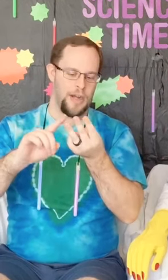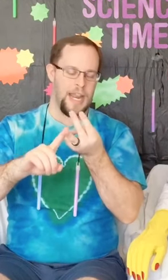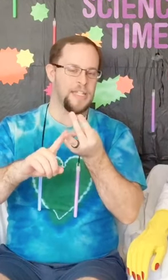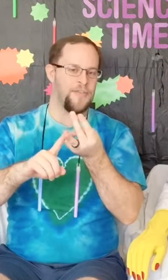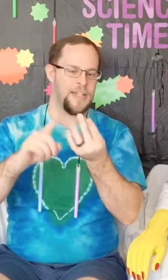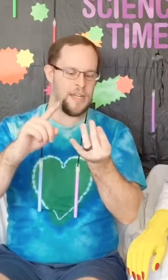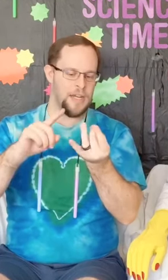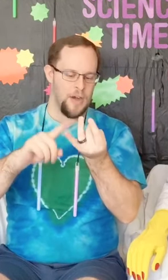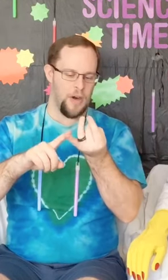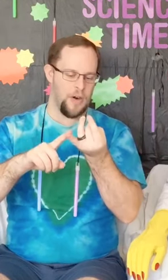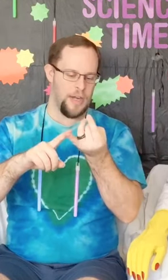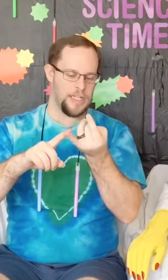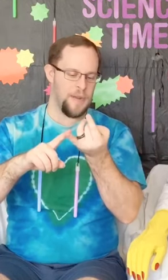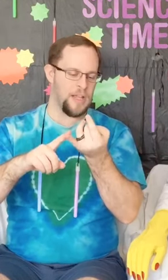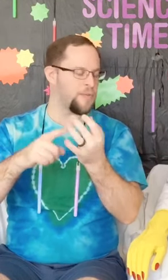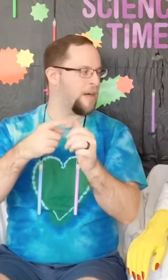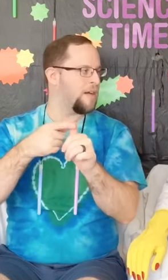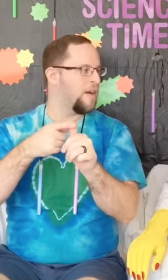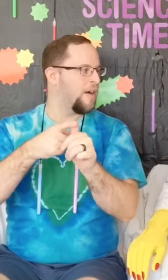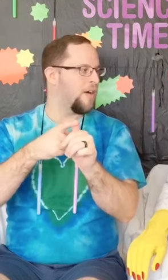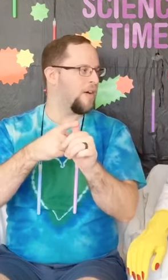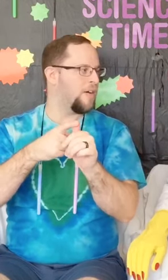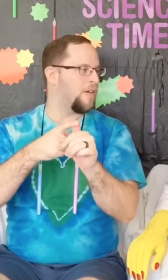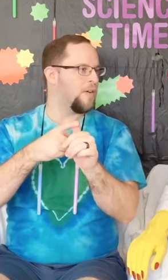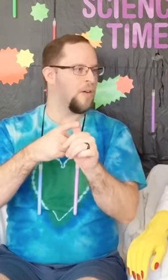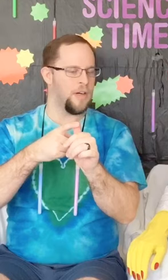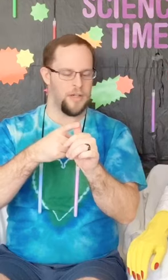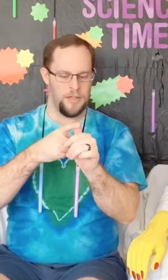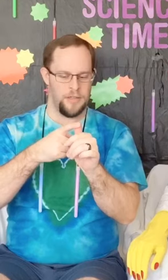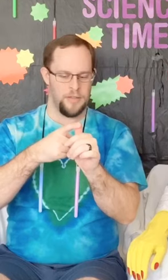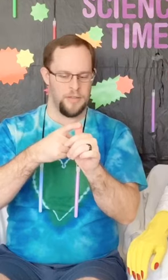gets fizzy, or it smells weird. CALI: Yes. AARON: Or,